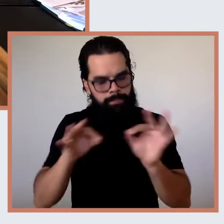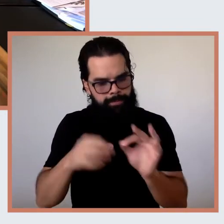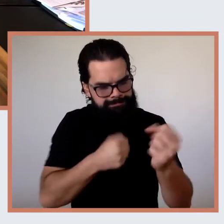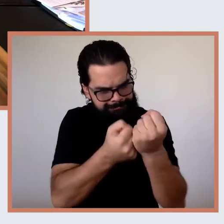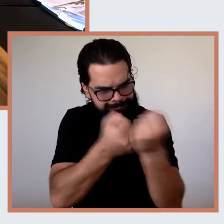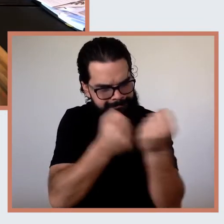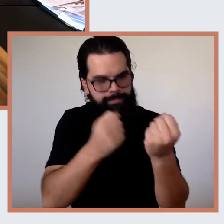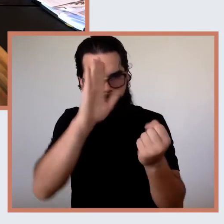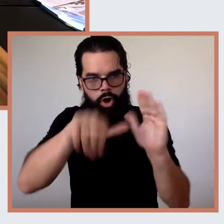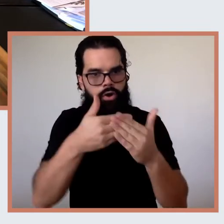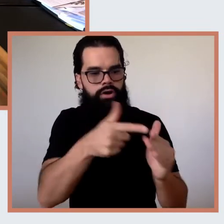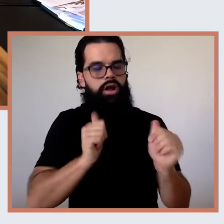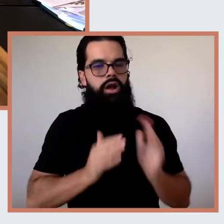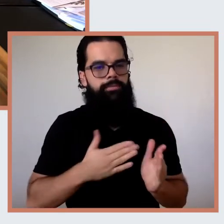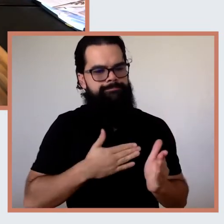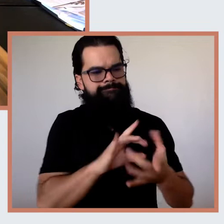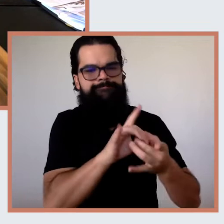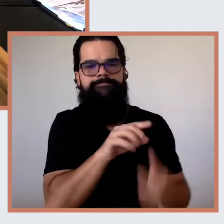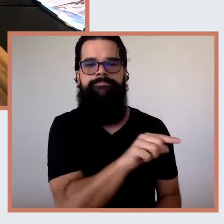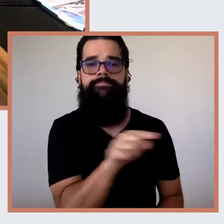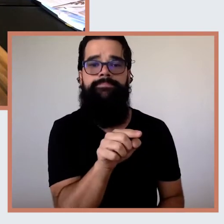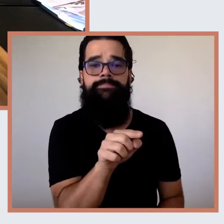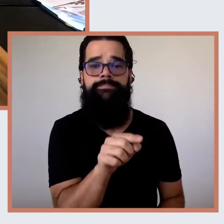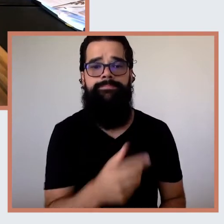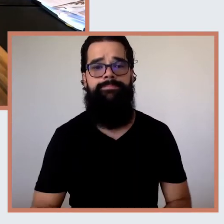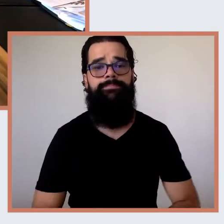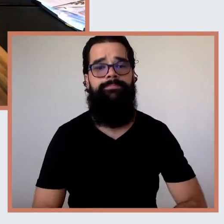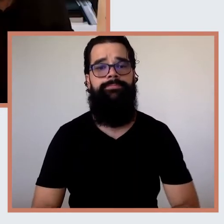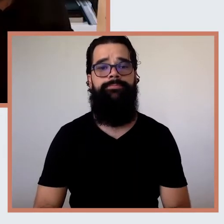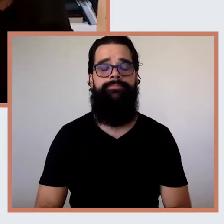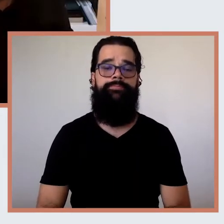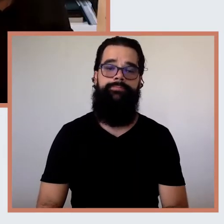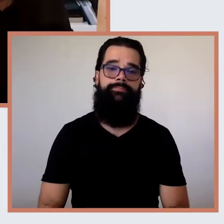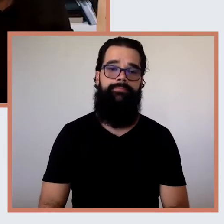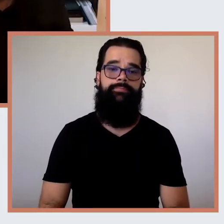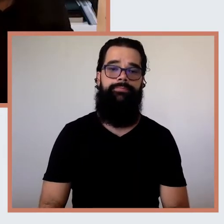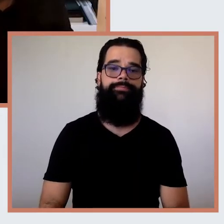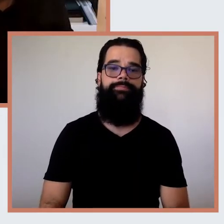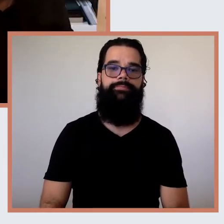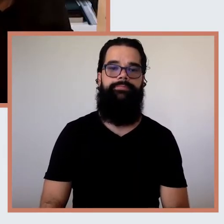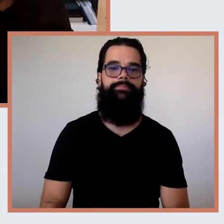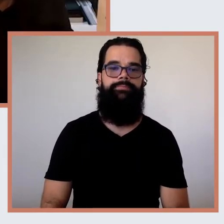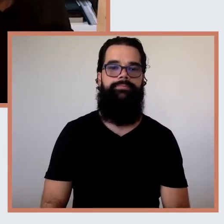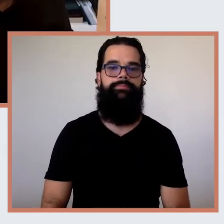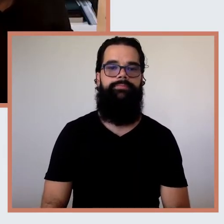but I'm always going to be there for my actors so that they know they're not alone out there. One thing I'm curious, because we've had this discussion